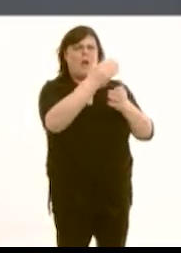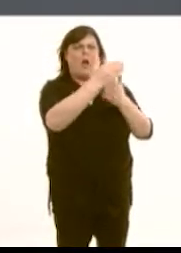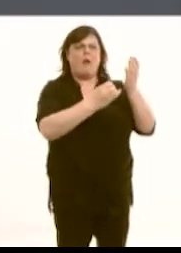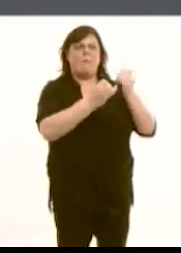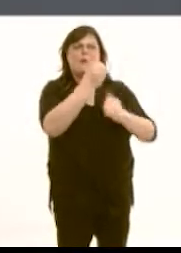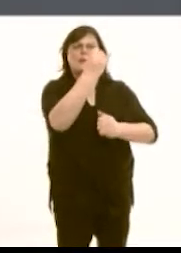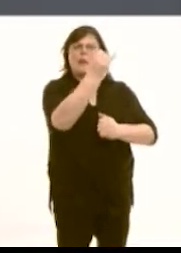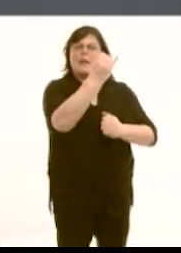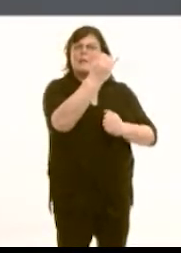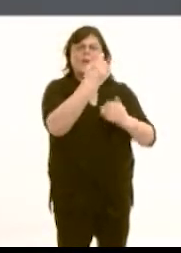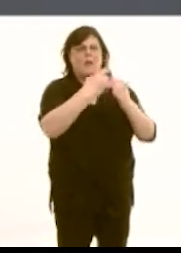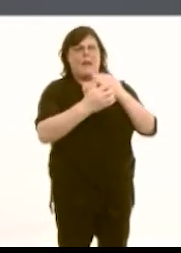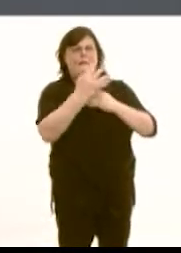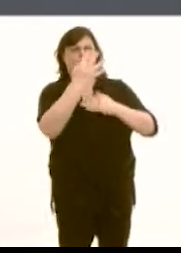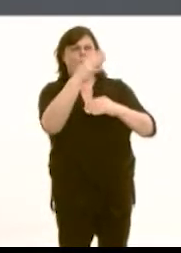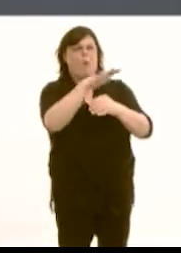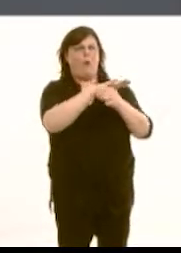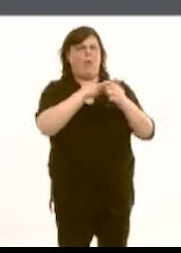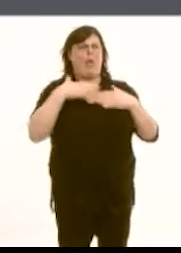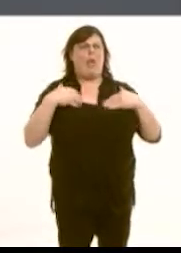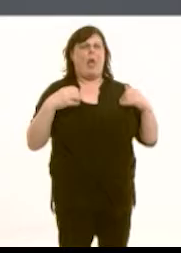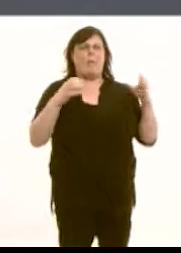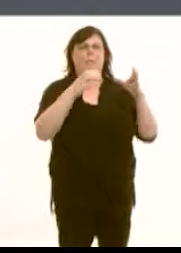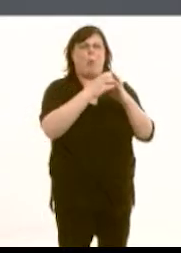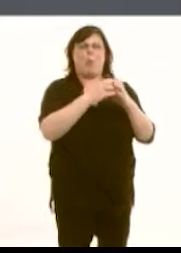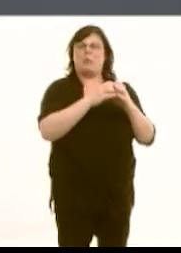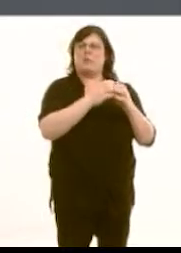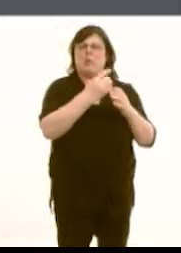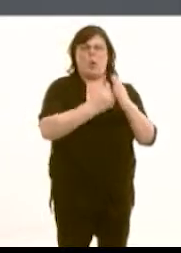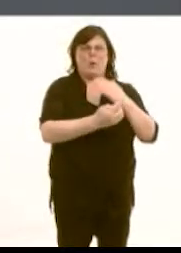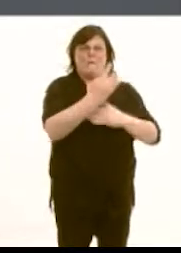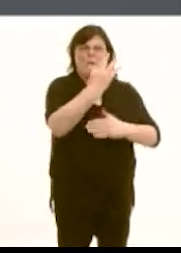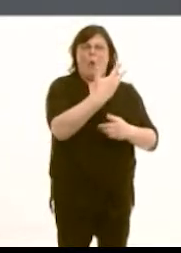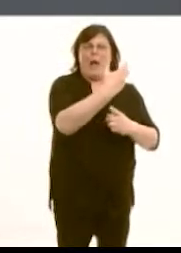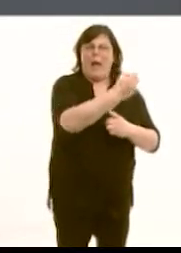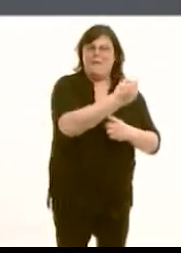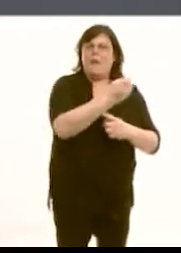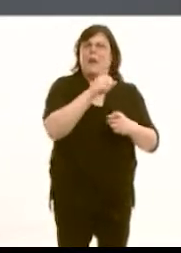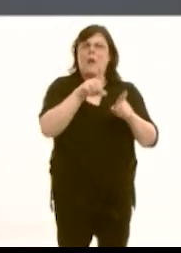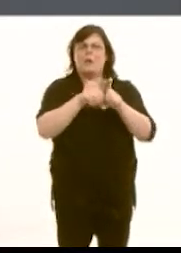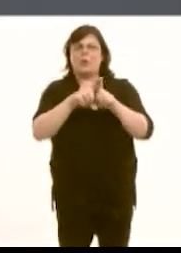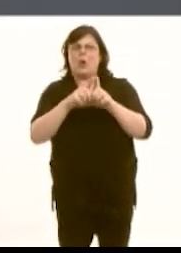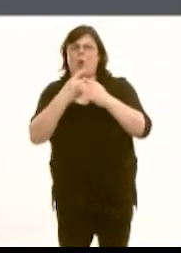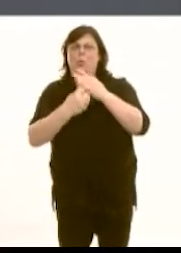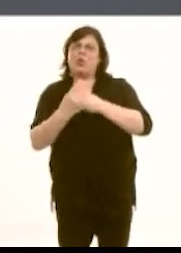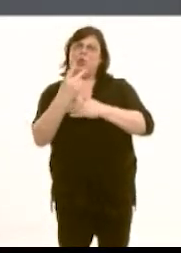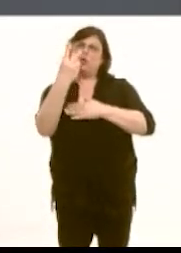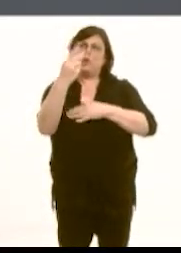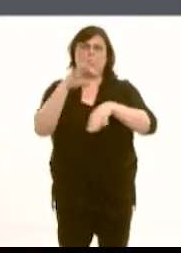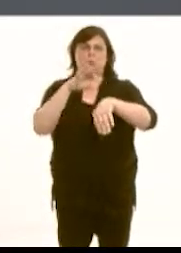four health board areas, and there are only two surgeries offering appointments on Saturday